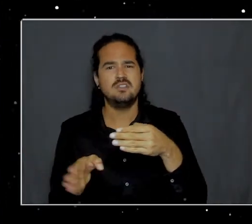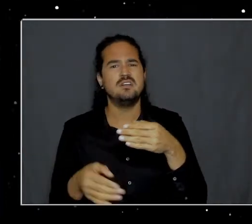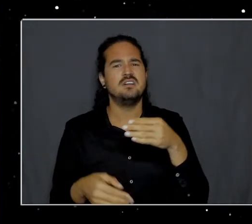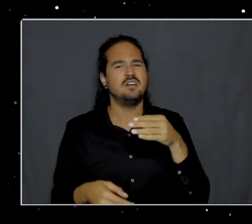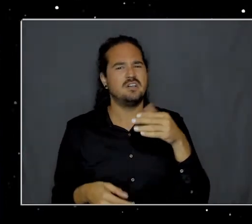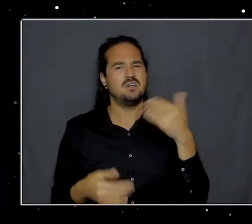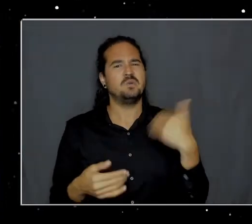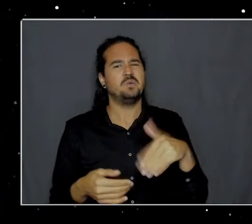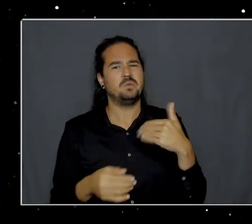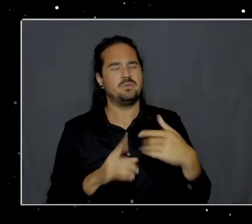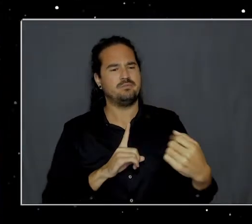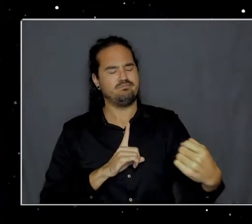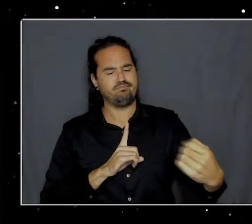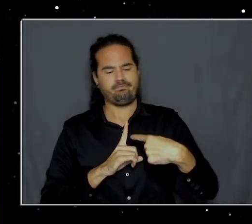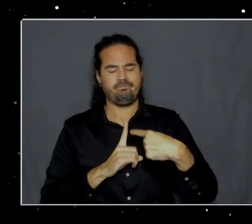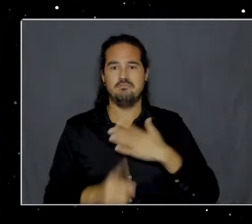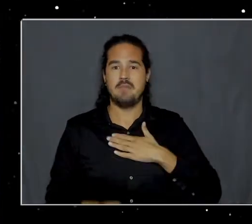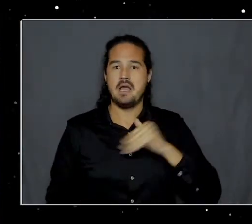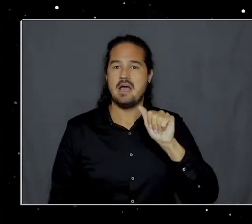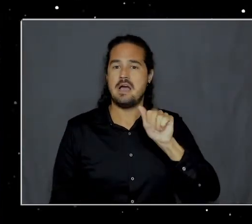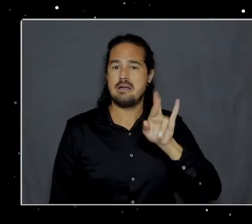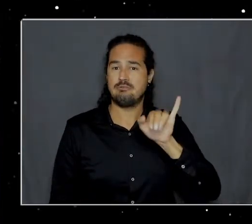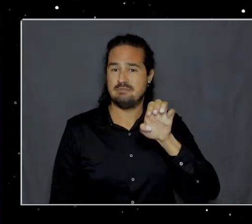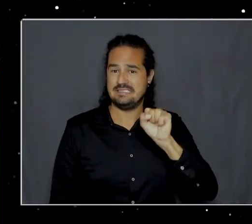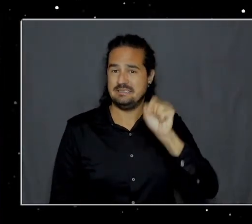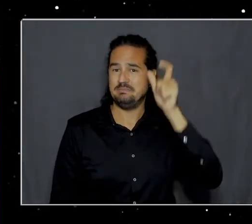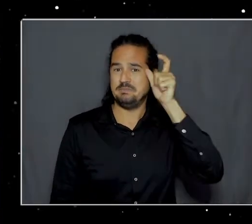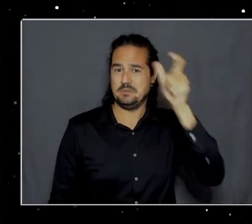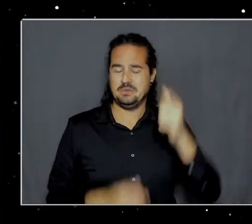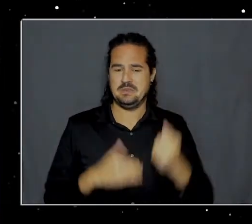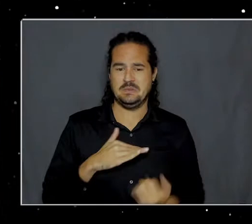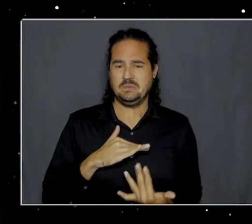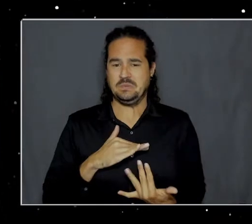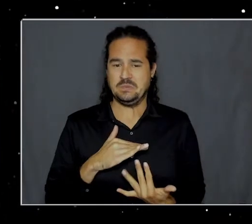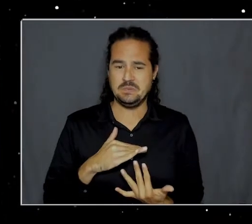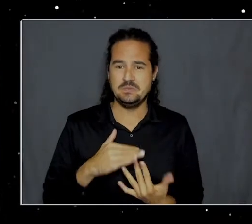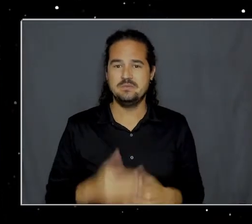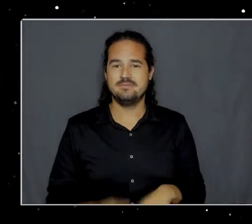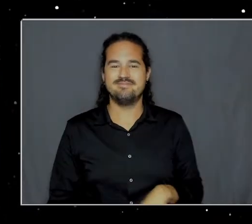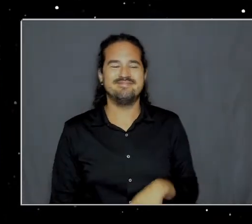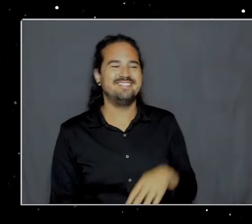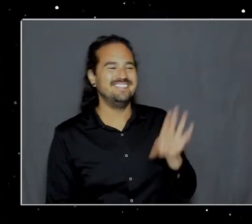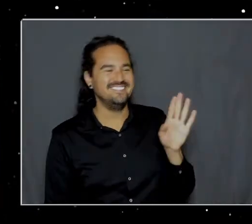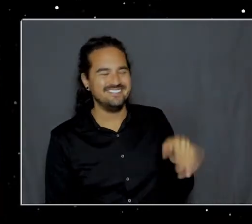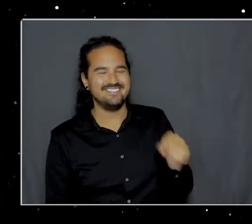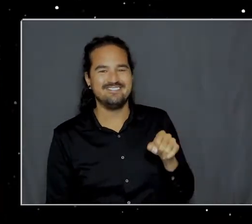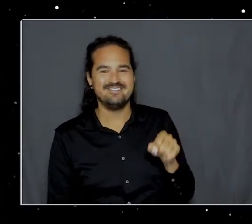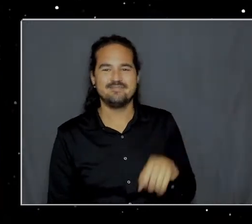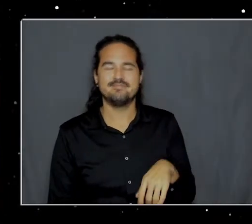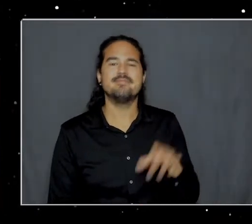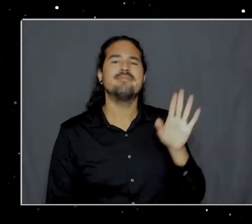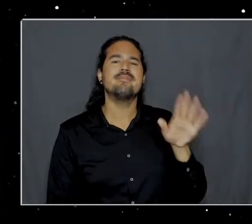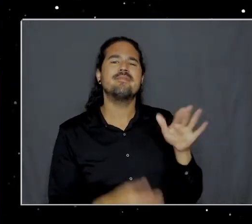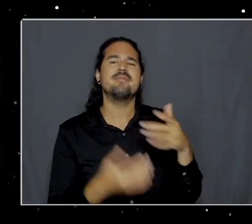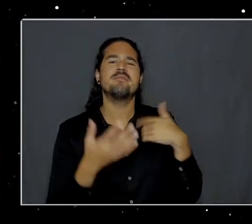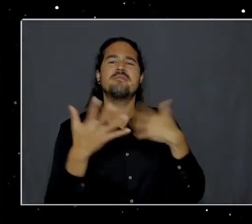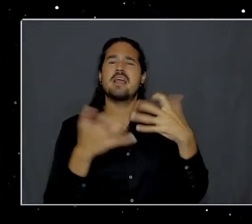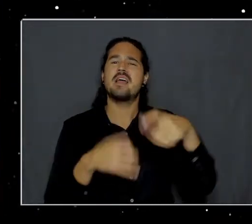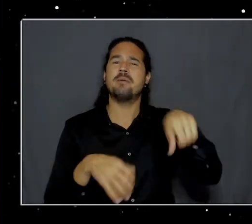REAL FIRED UP ABOUT IT. BUT WHAT I ALWAYS WANT PEOPLE TO